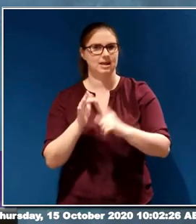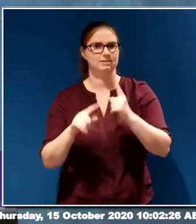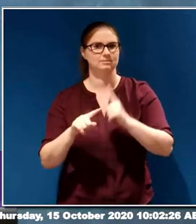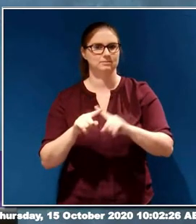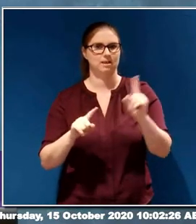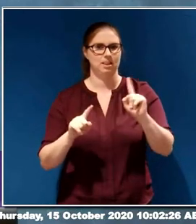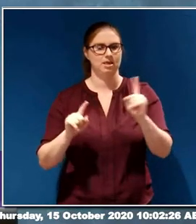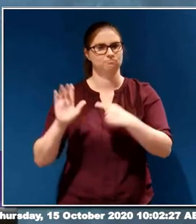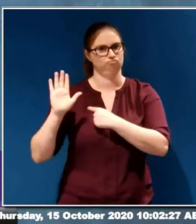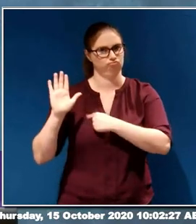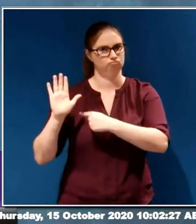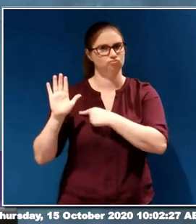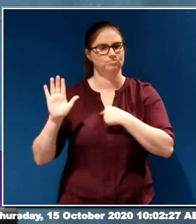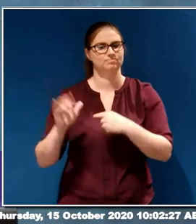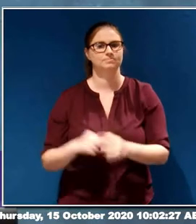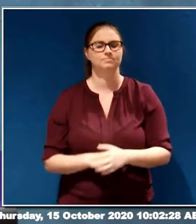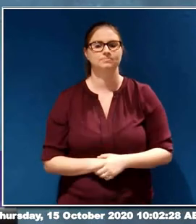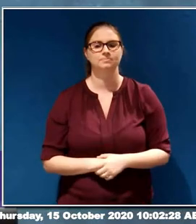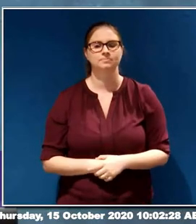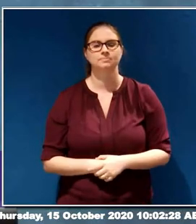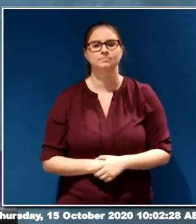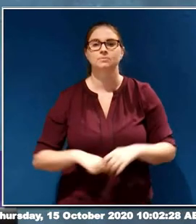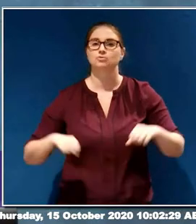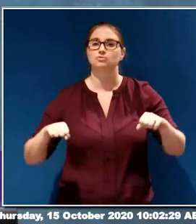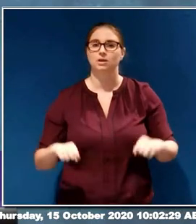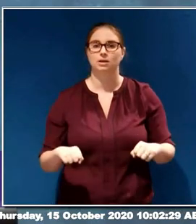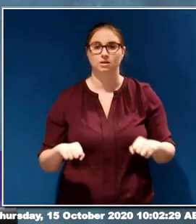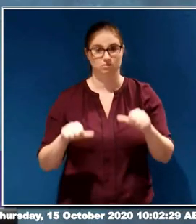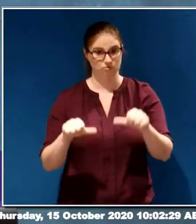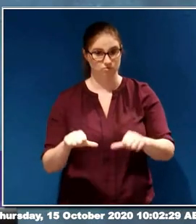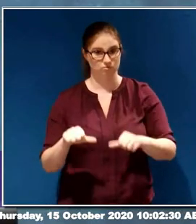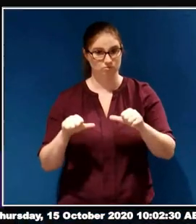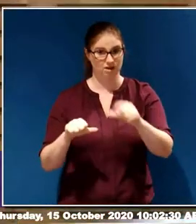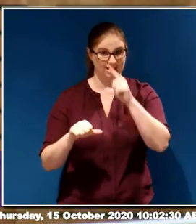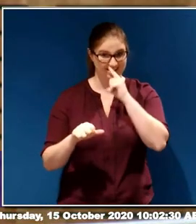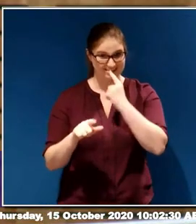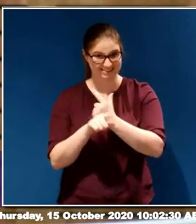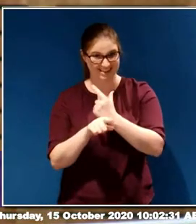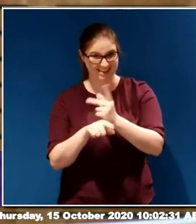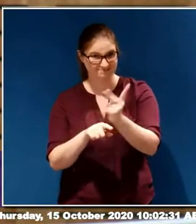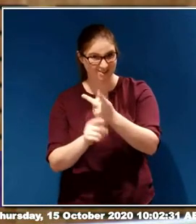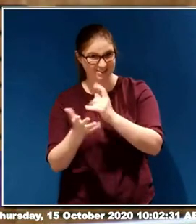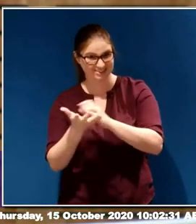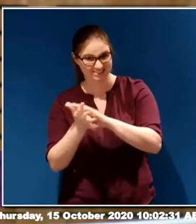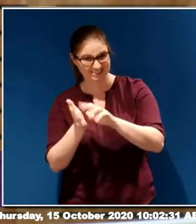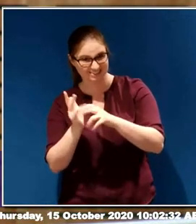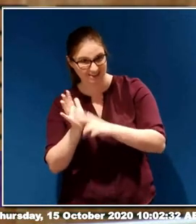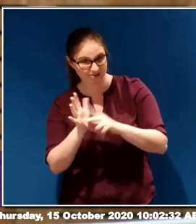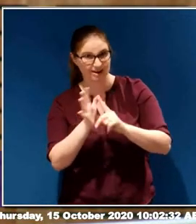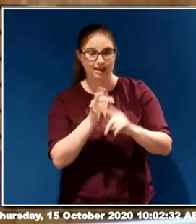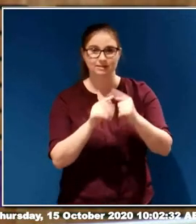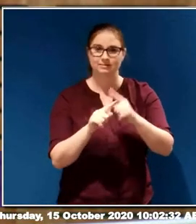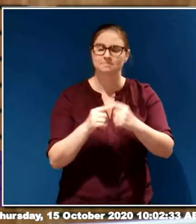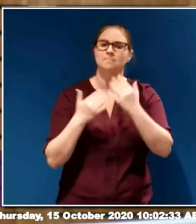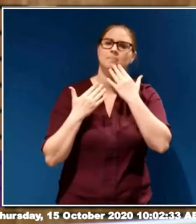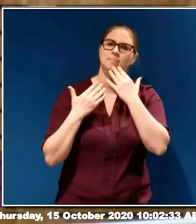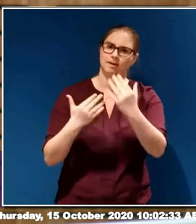Sharon and Alex, if I may refer to you in that way, thank you very much for coming to give evidence today to the Royal Commission.